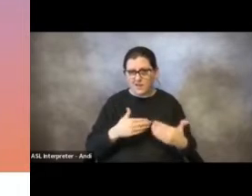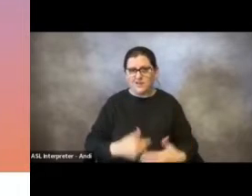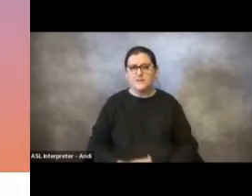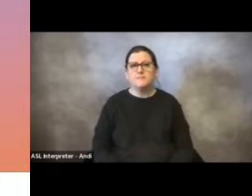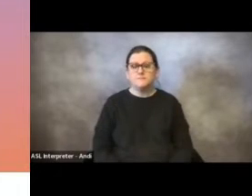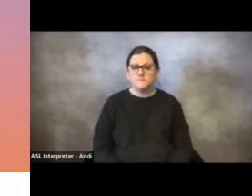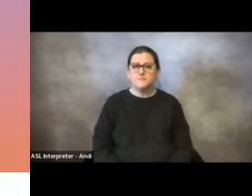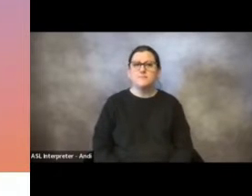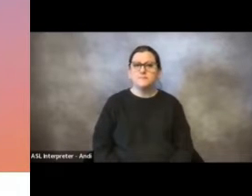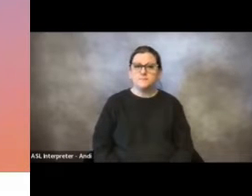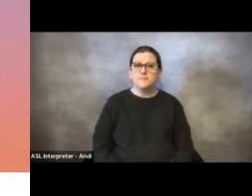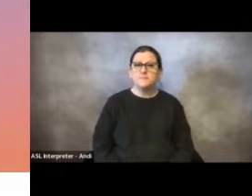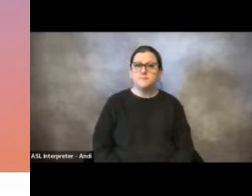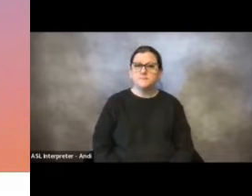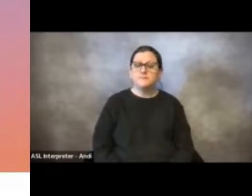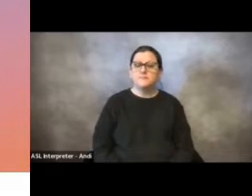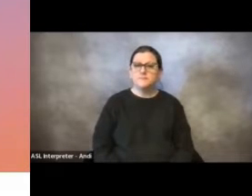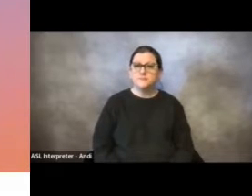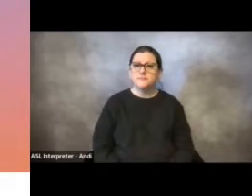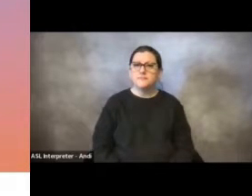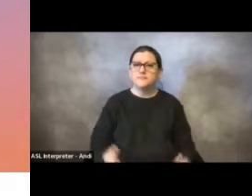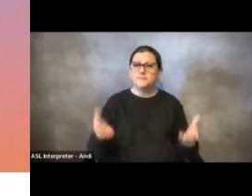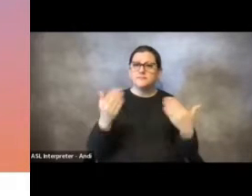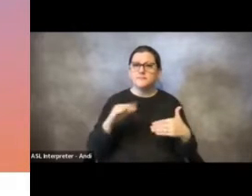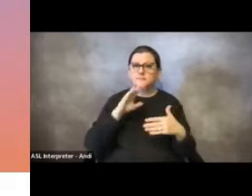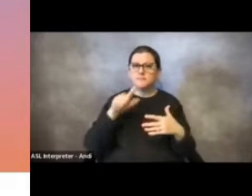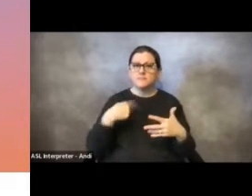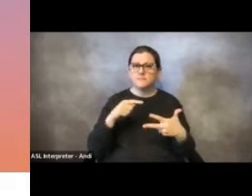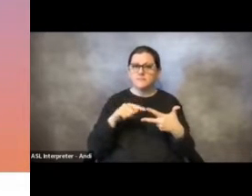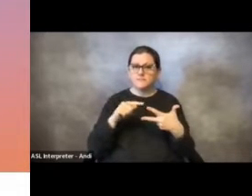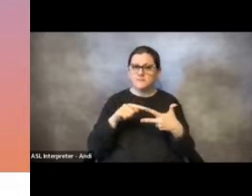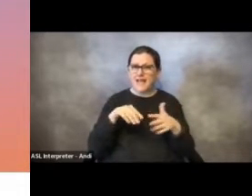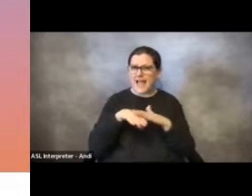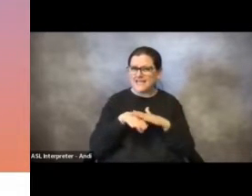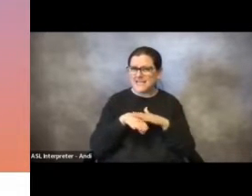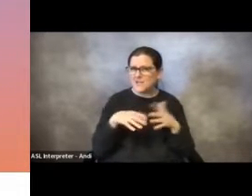So next talk a little bit about what is access? What do you mean by that? What do you mean by No